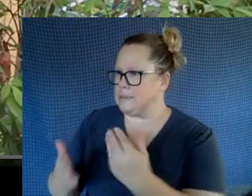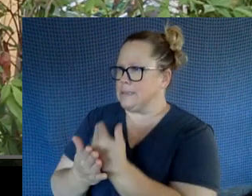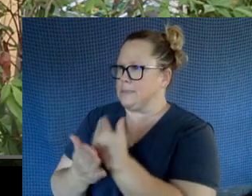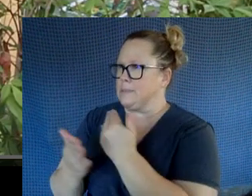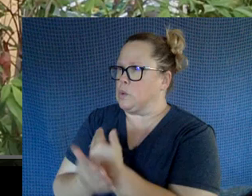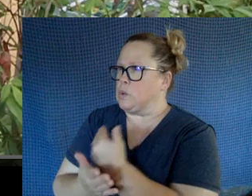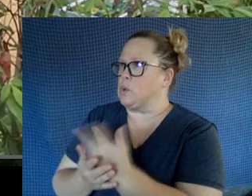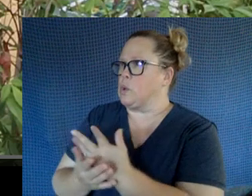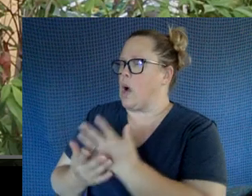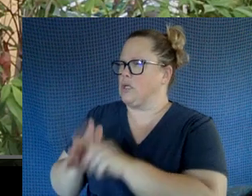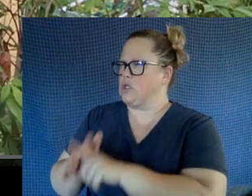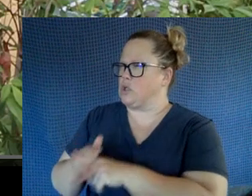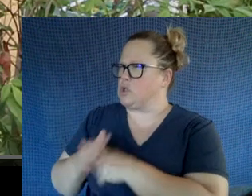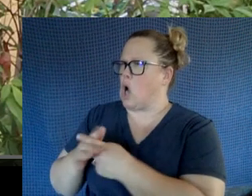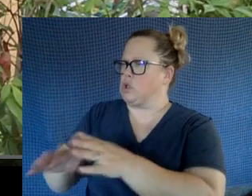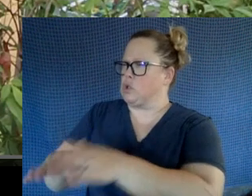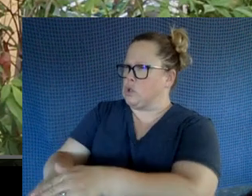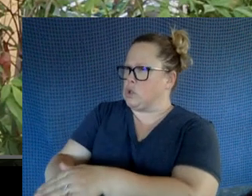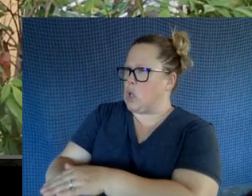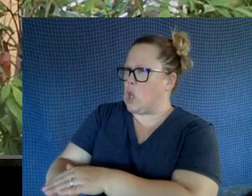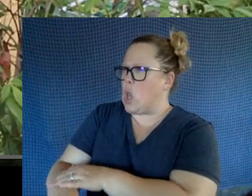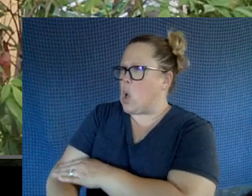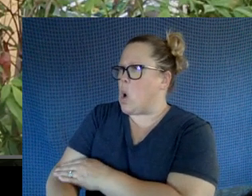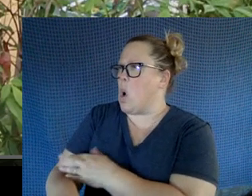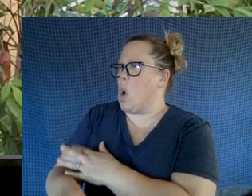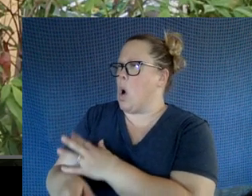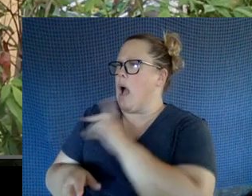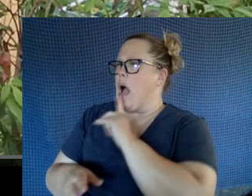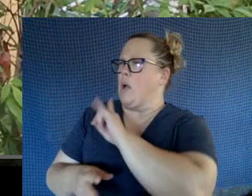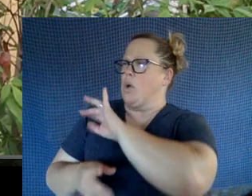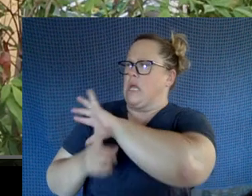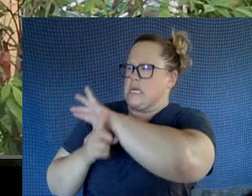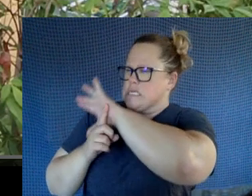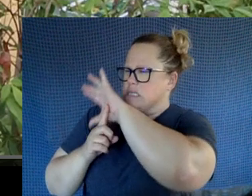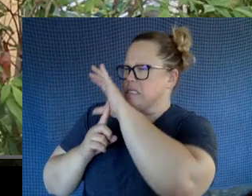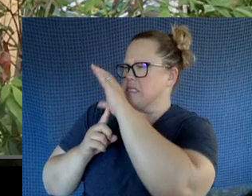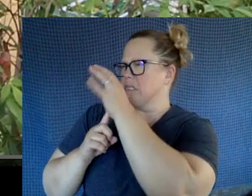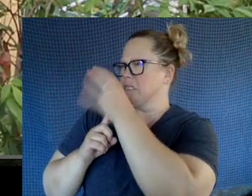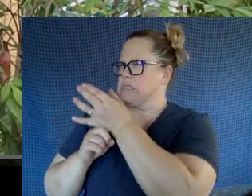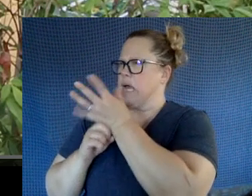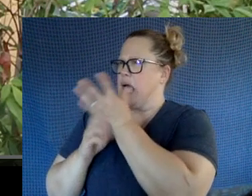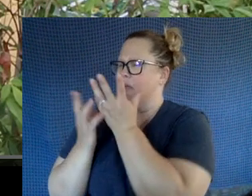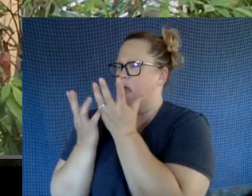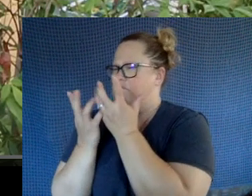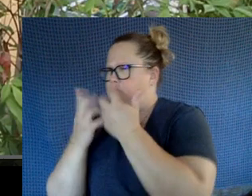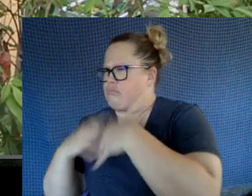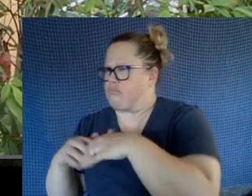I let myself become my art and take it slow and steady. I'll lag behind the beat